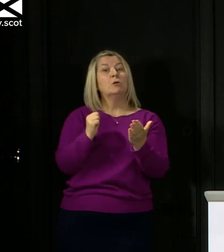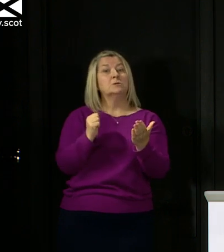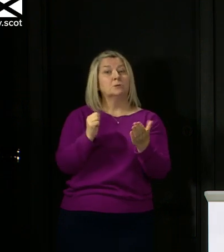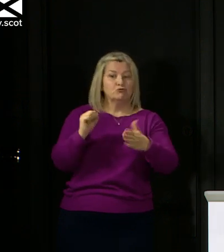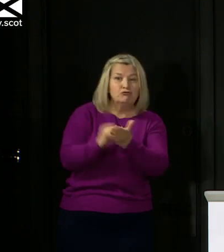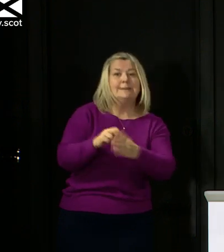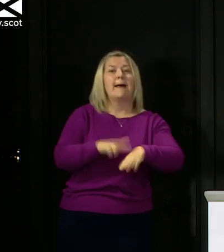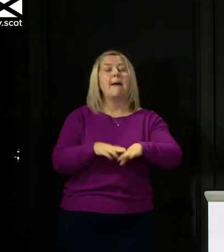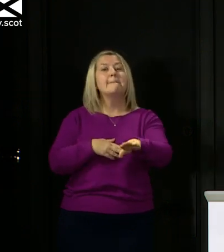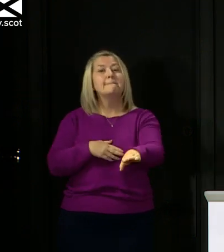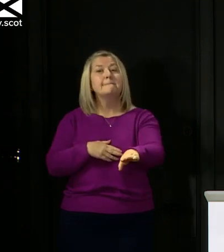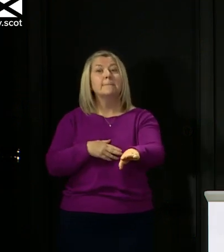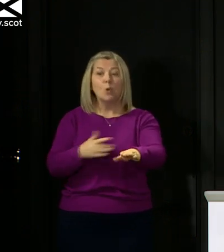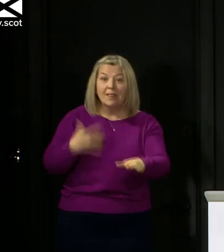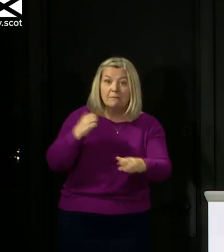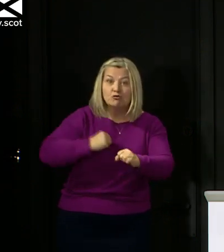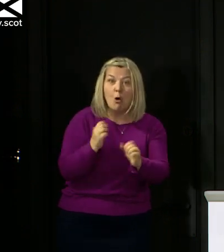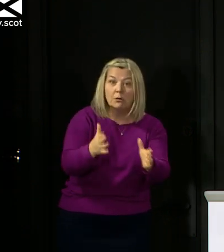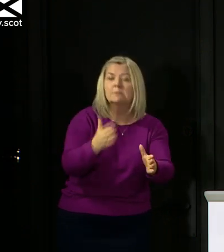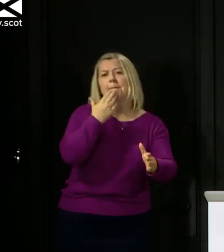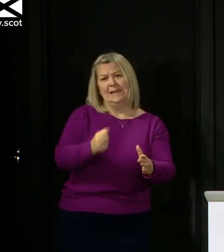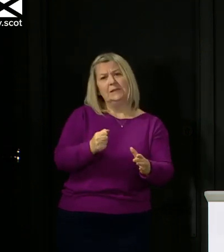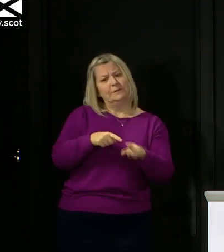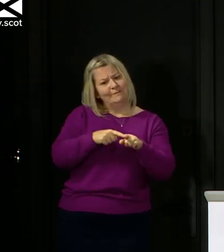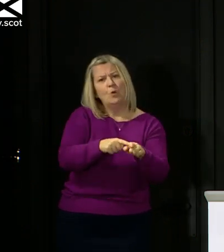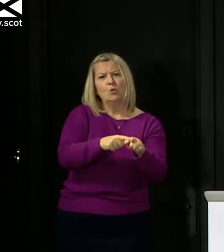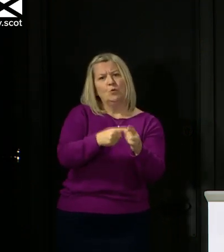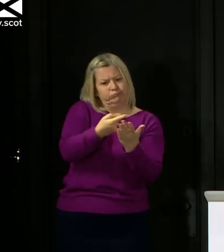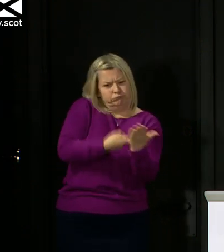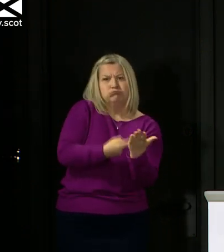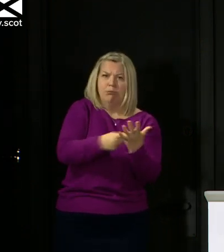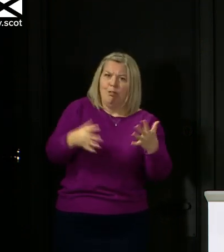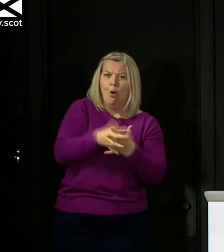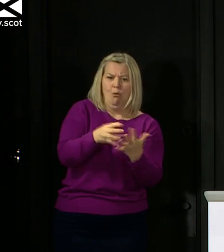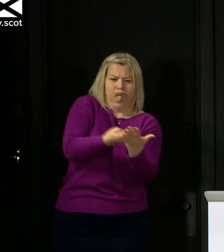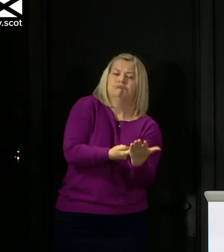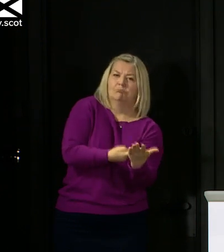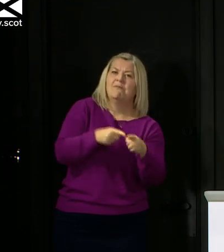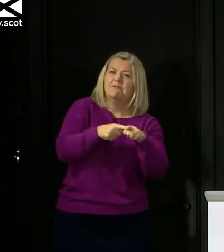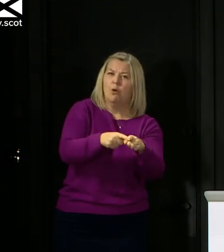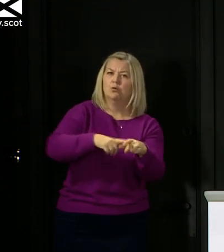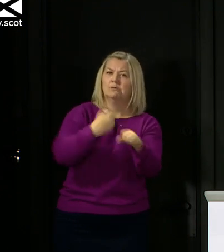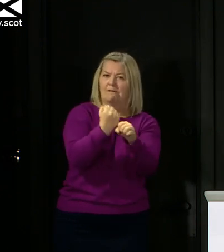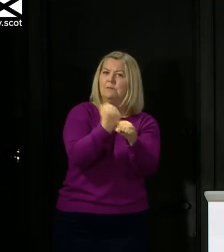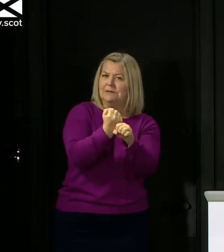So please if you live in Scotland, abide by the law that applies here and follow the Scottish Government guidance.